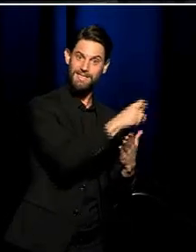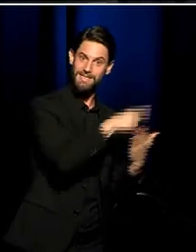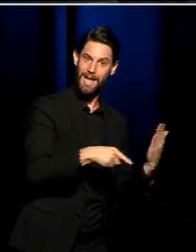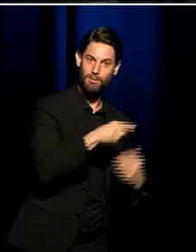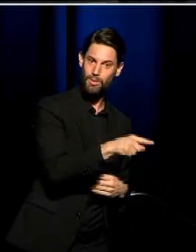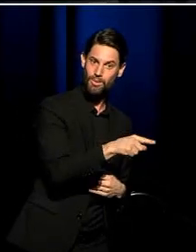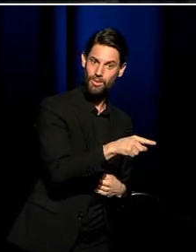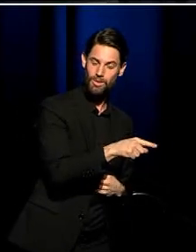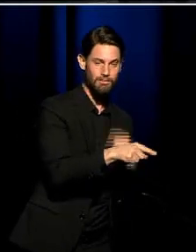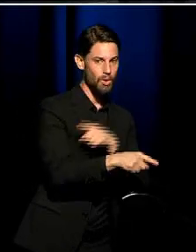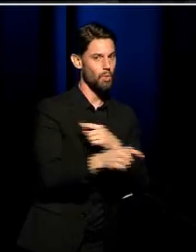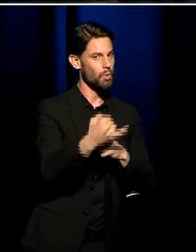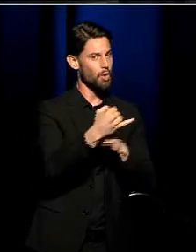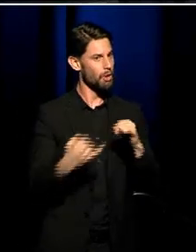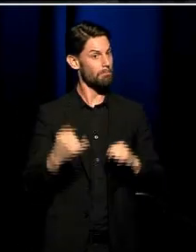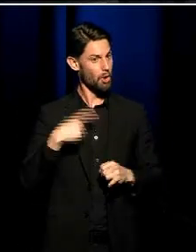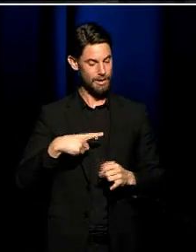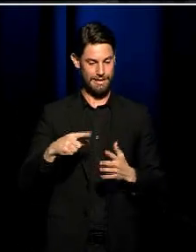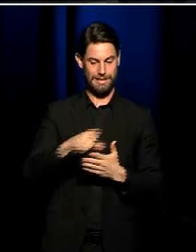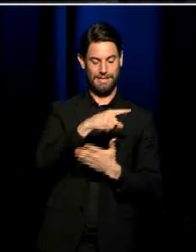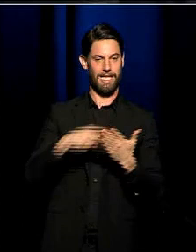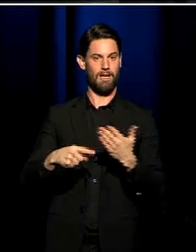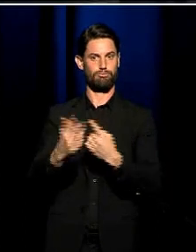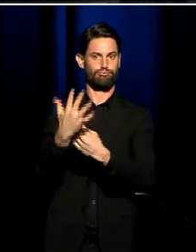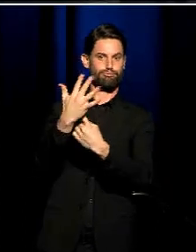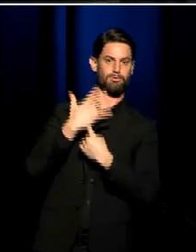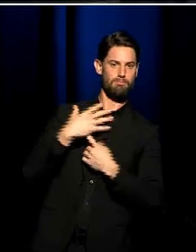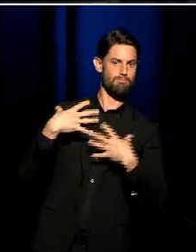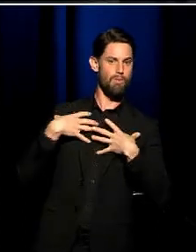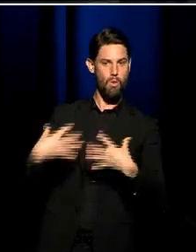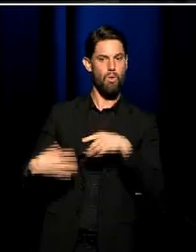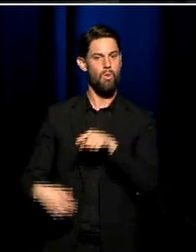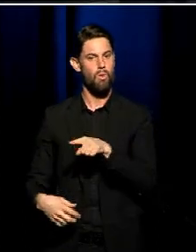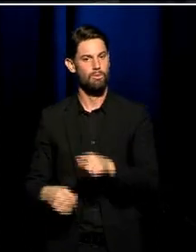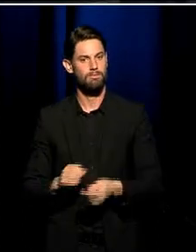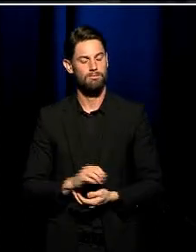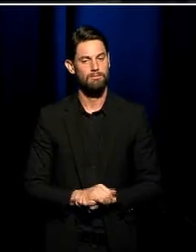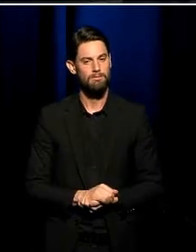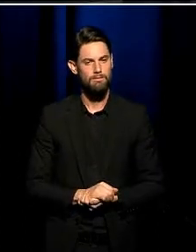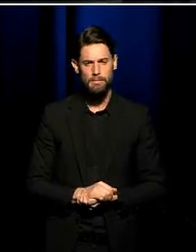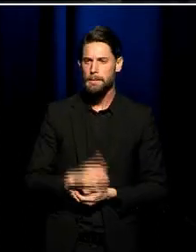disability. I have heard disability advocates explain that First Nations